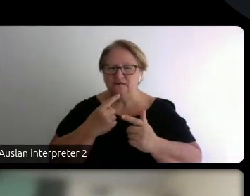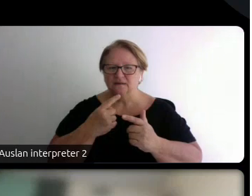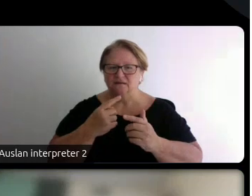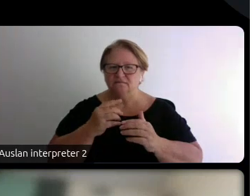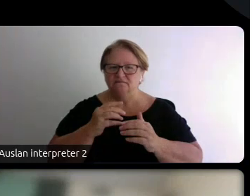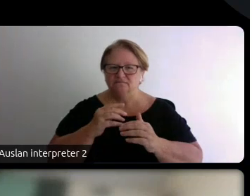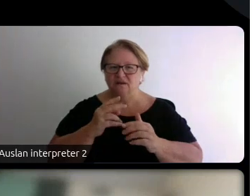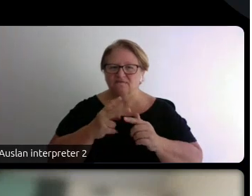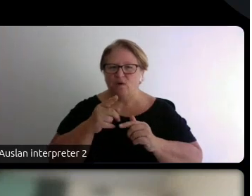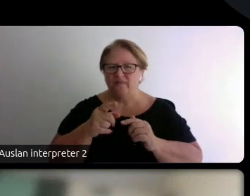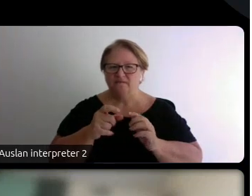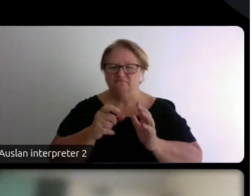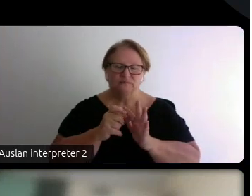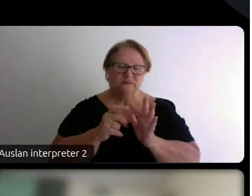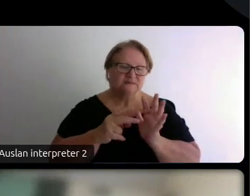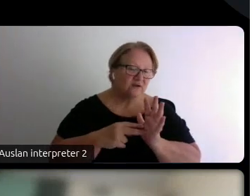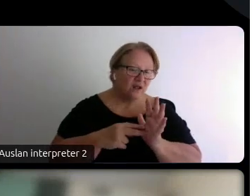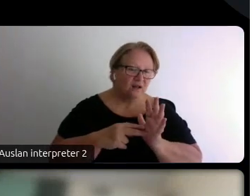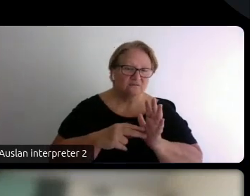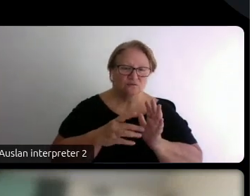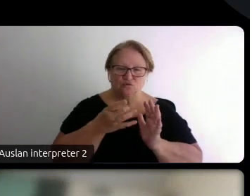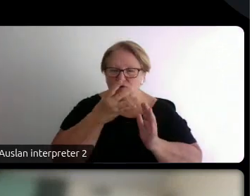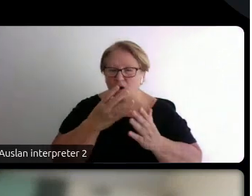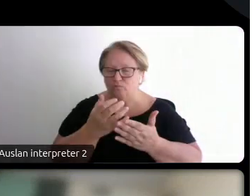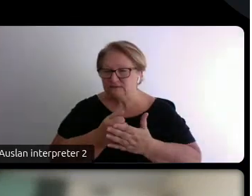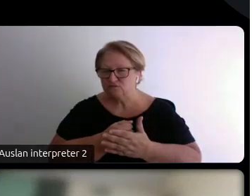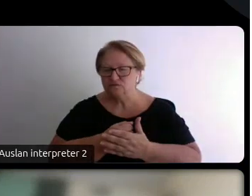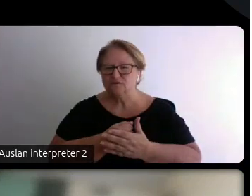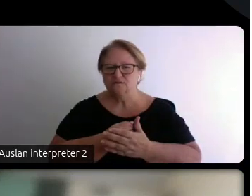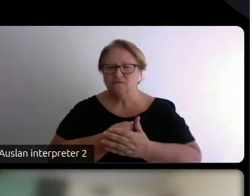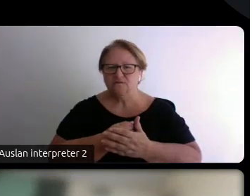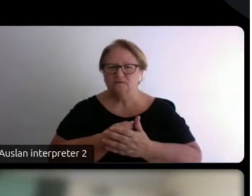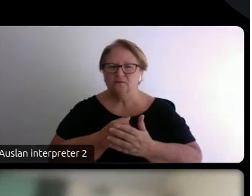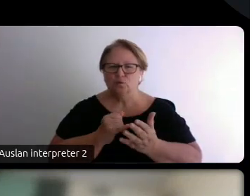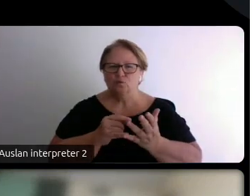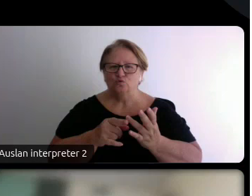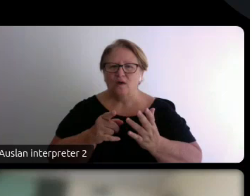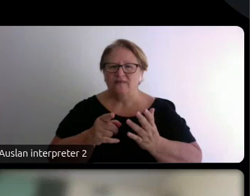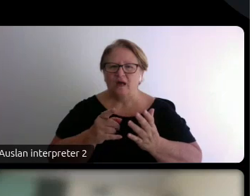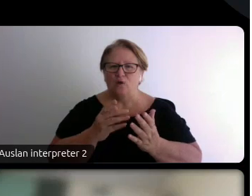domestic violence and for child protection. So they're they're a really good resource